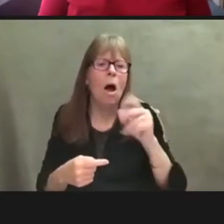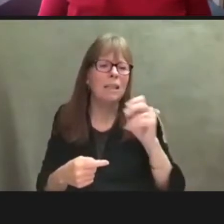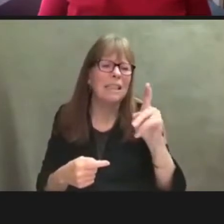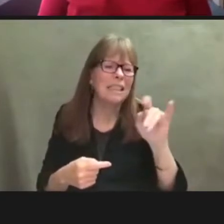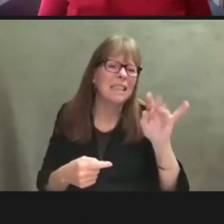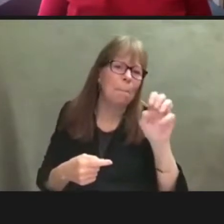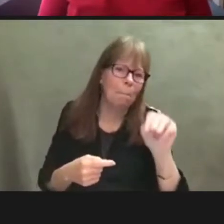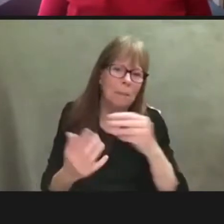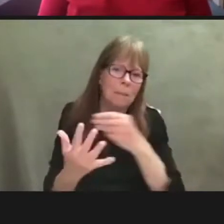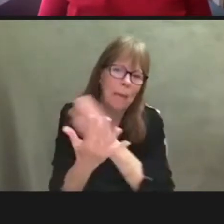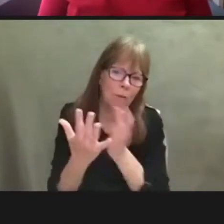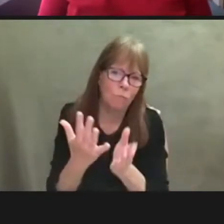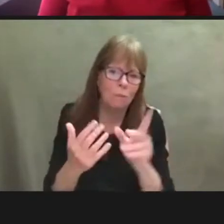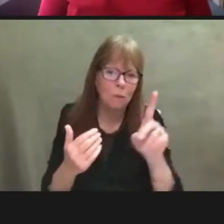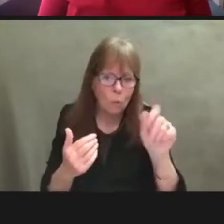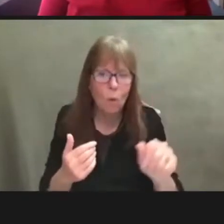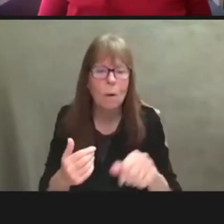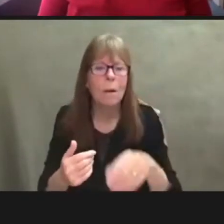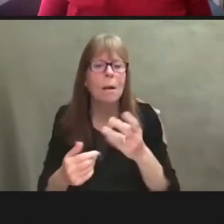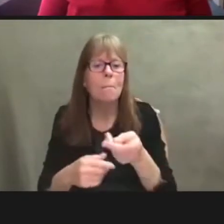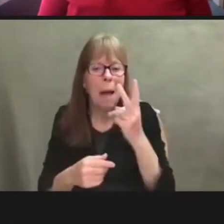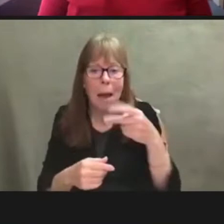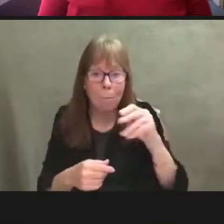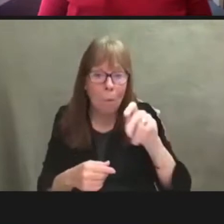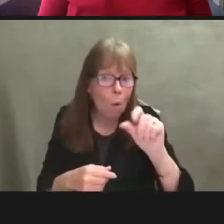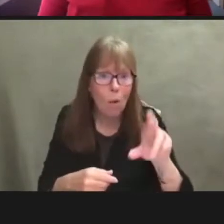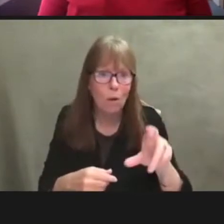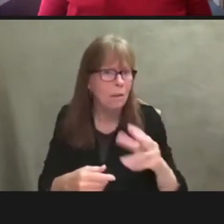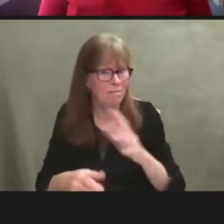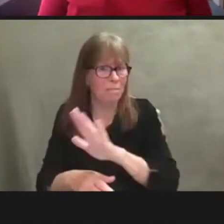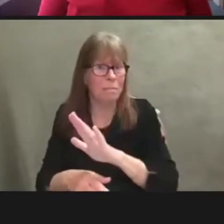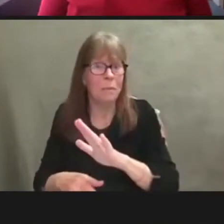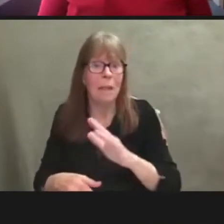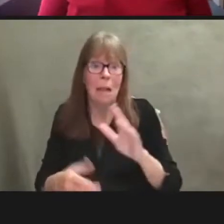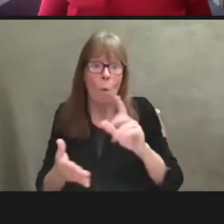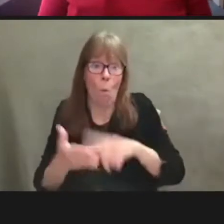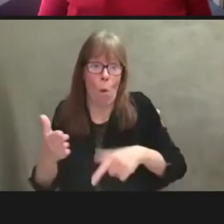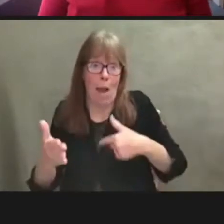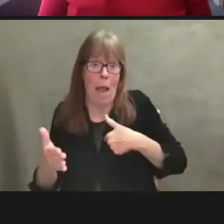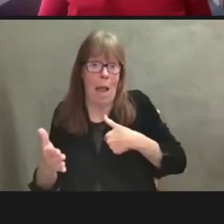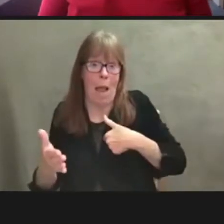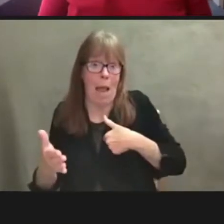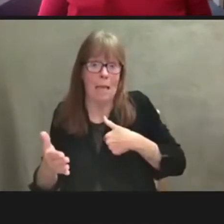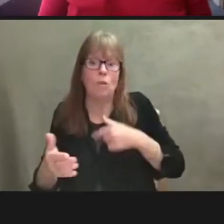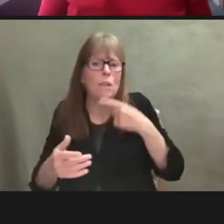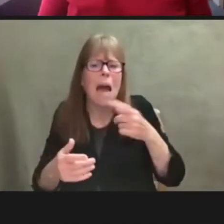It's out of empowerment, not—what we can't have is when I grow up you could never talk about it.